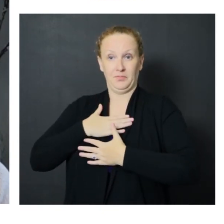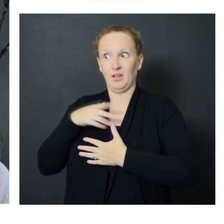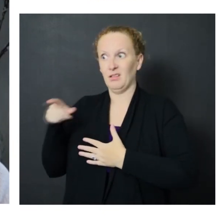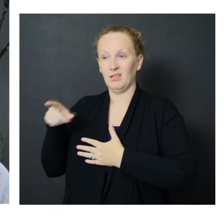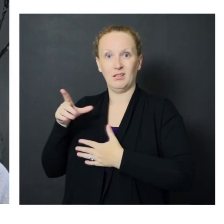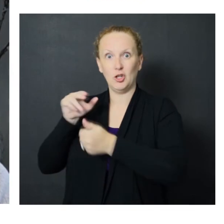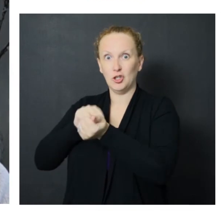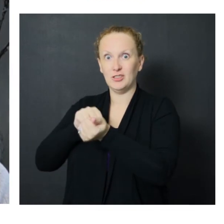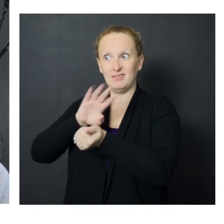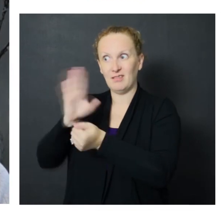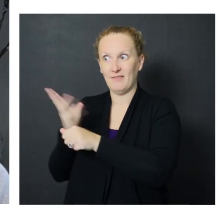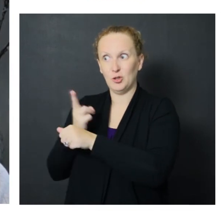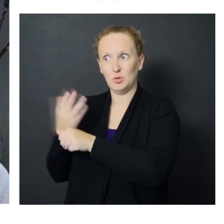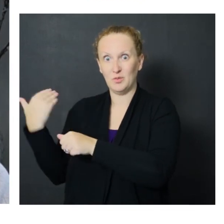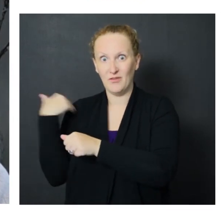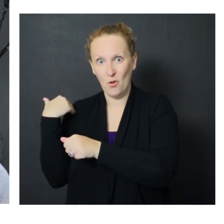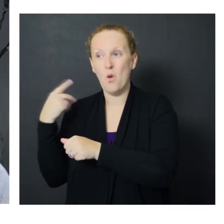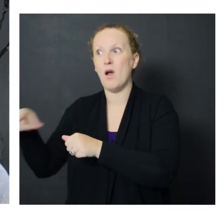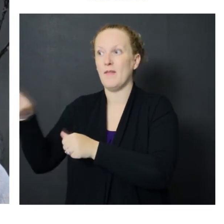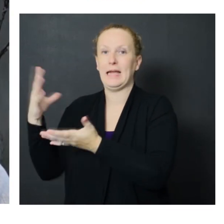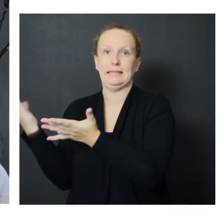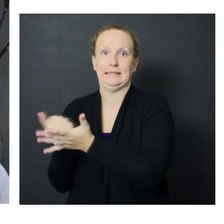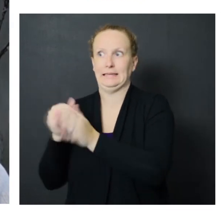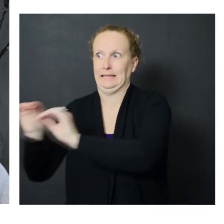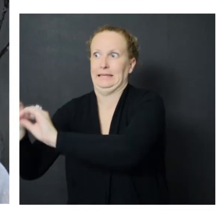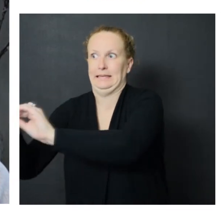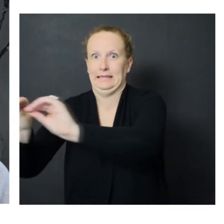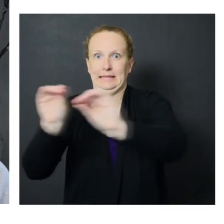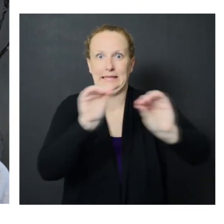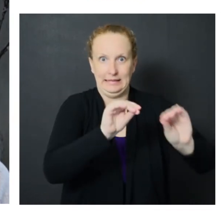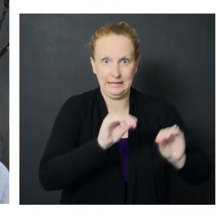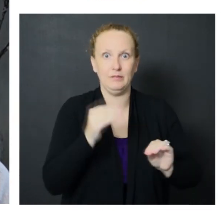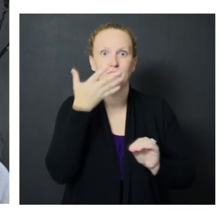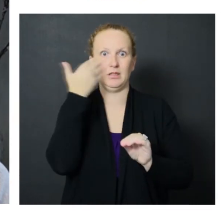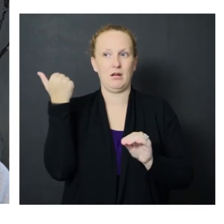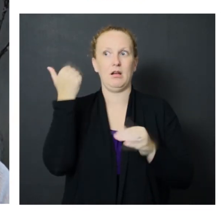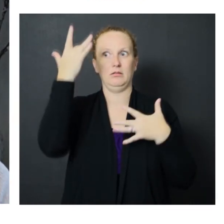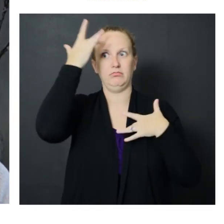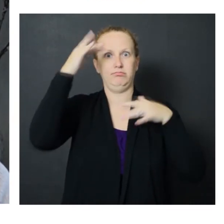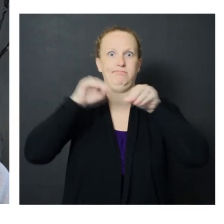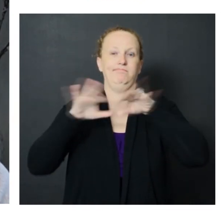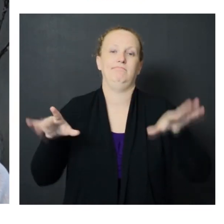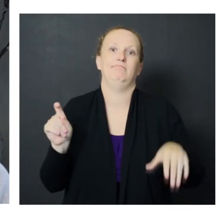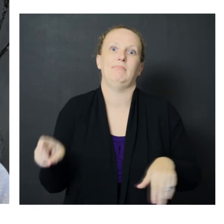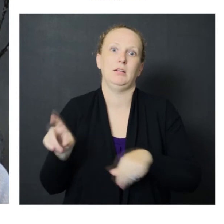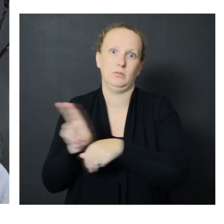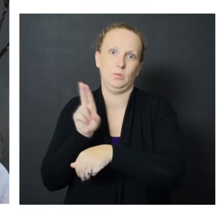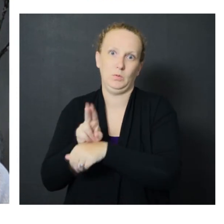because they have that knowledge, that confirmed, ah, through their life censure, through their certification,